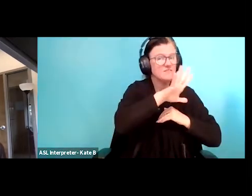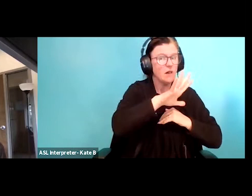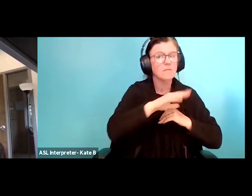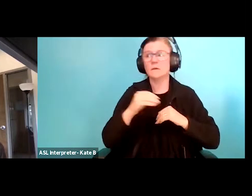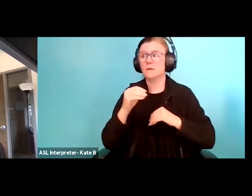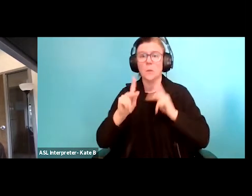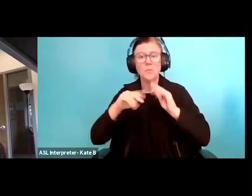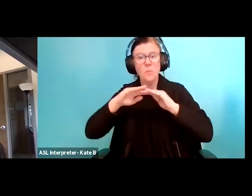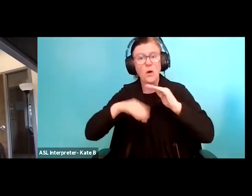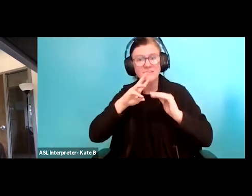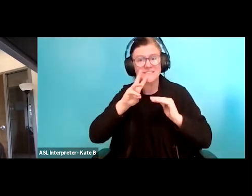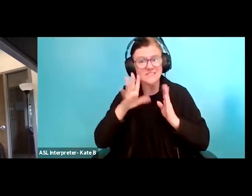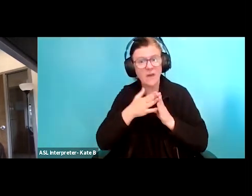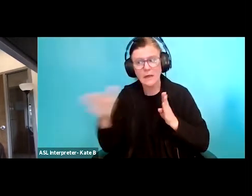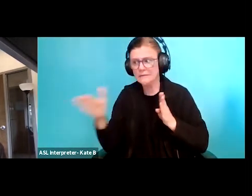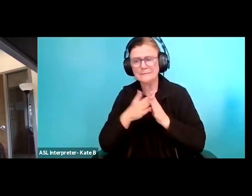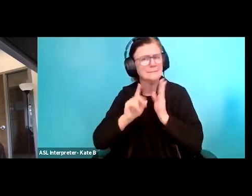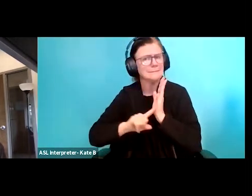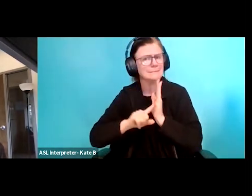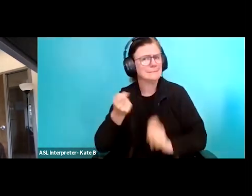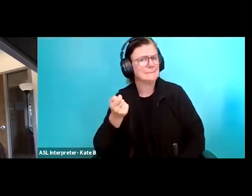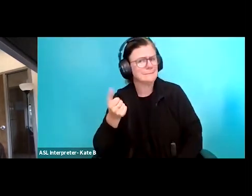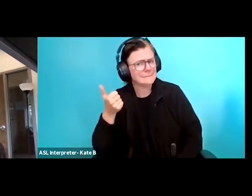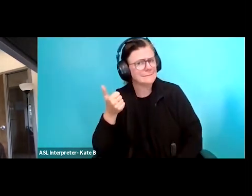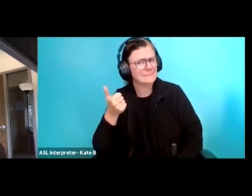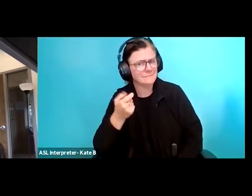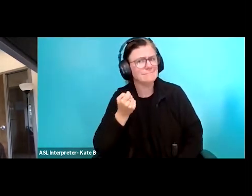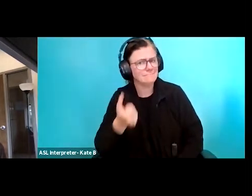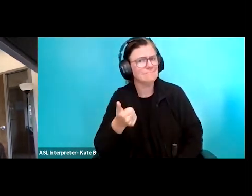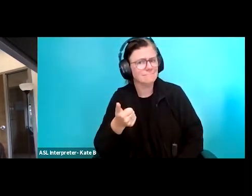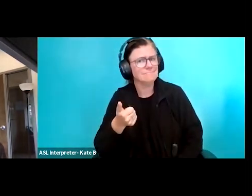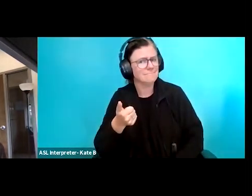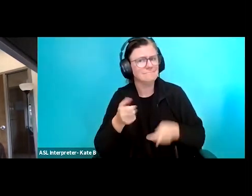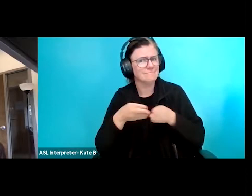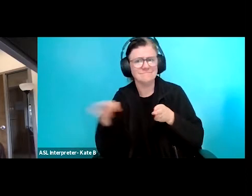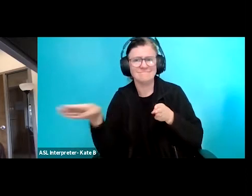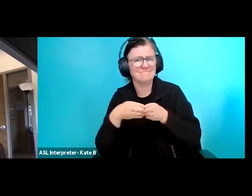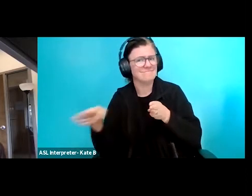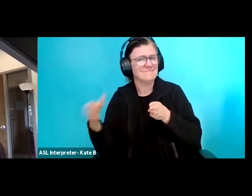on the prevalence of socialization isolation and loneliness among younger adults with disabilities